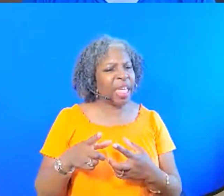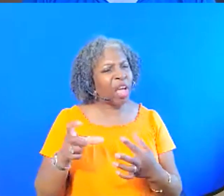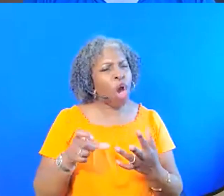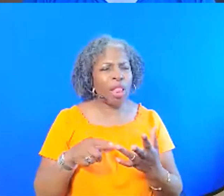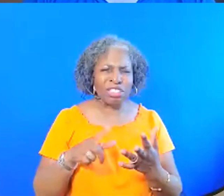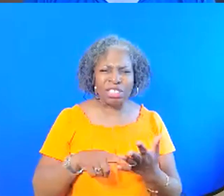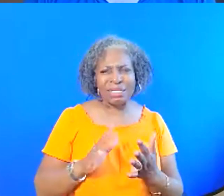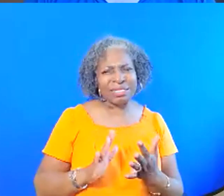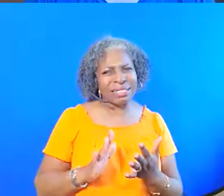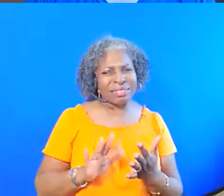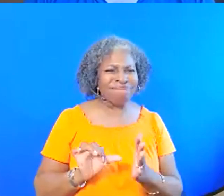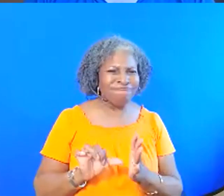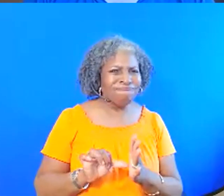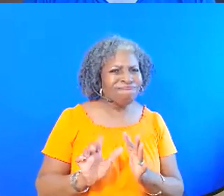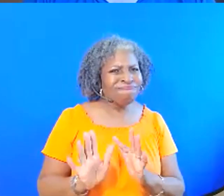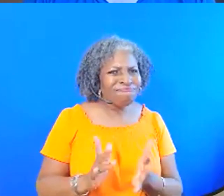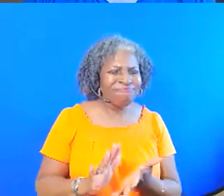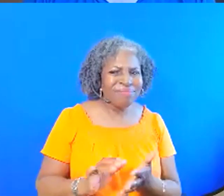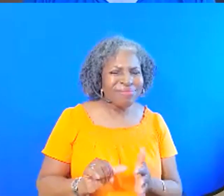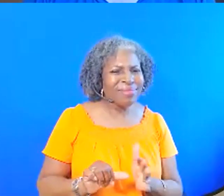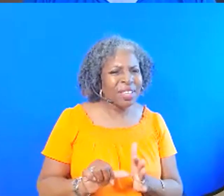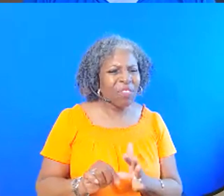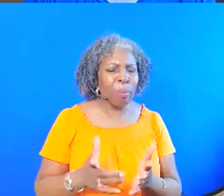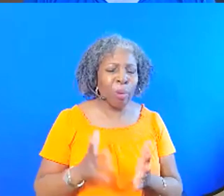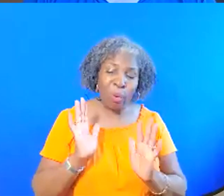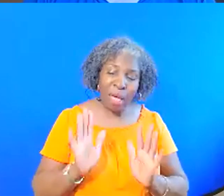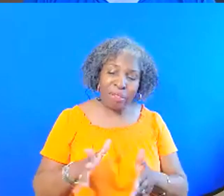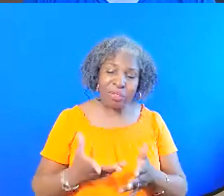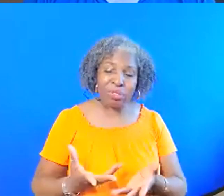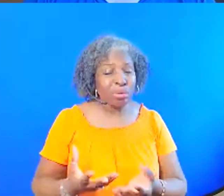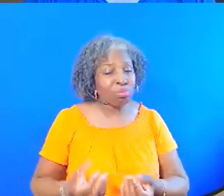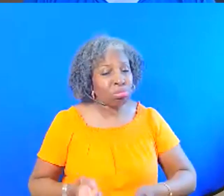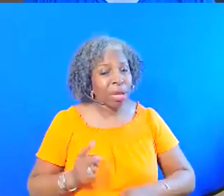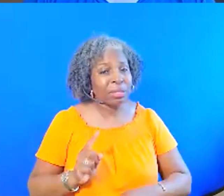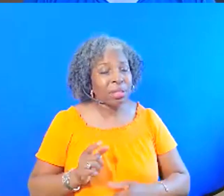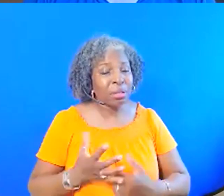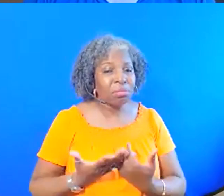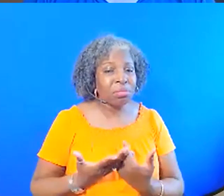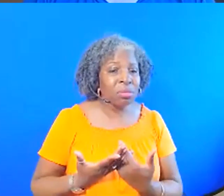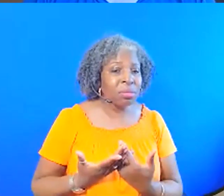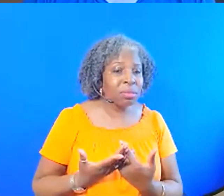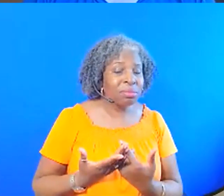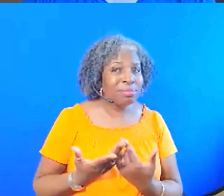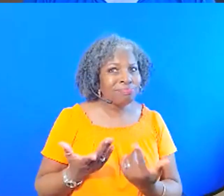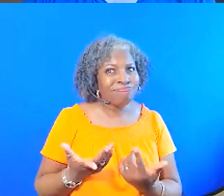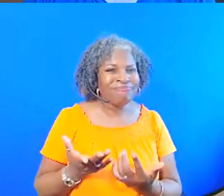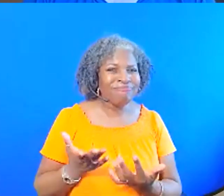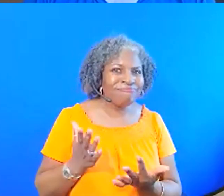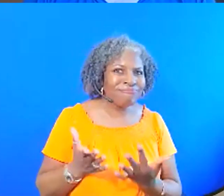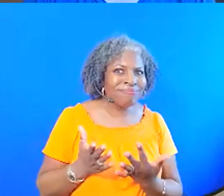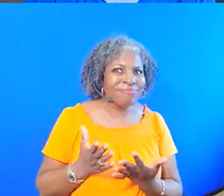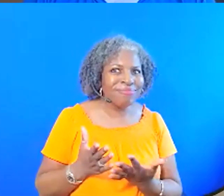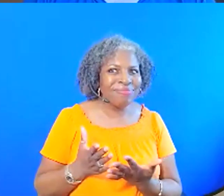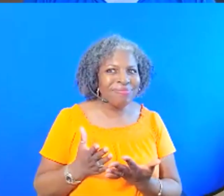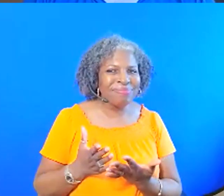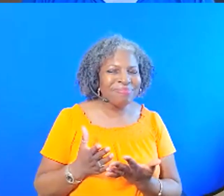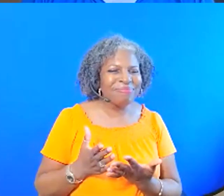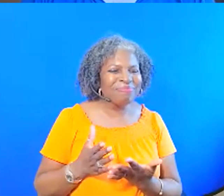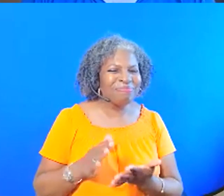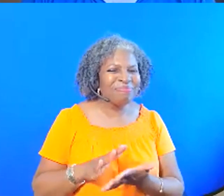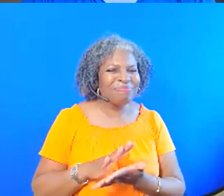and that we have to embrace that messiness. I think part of our, our, you know, we,